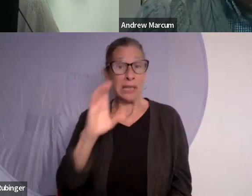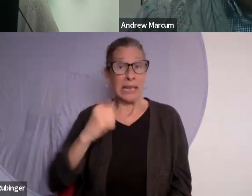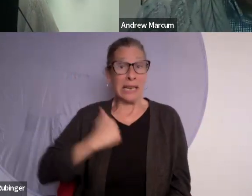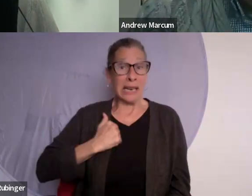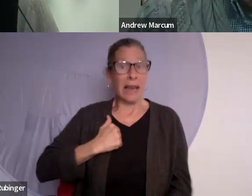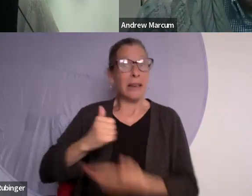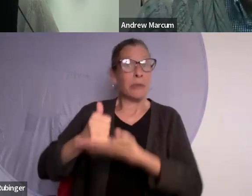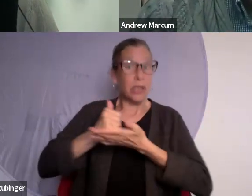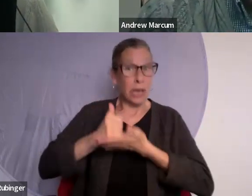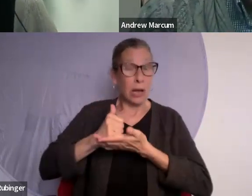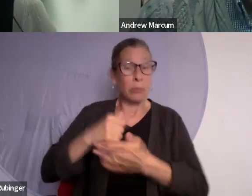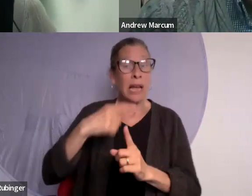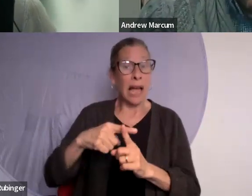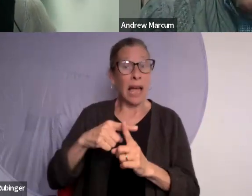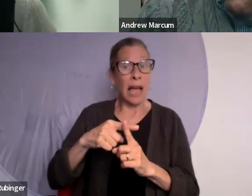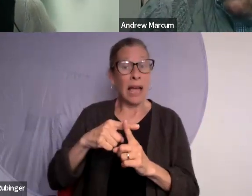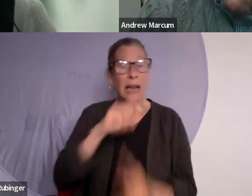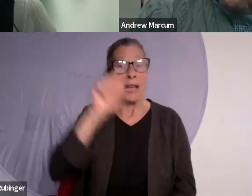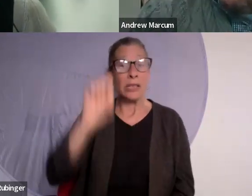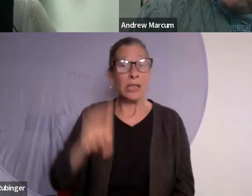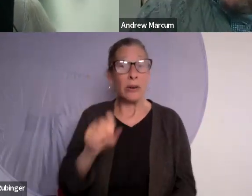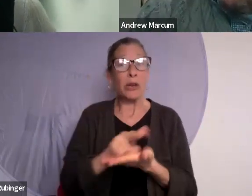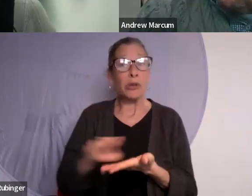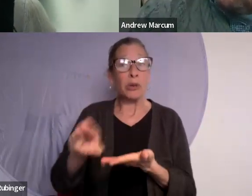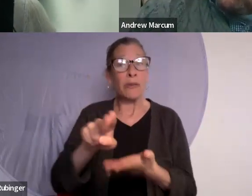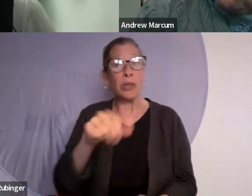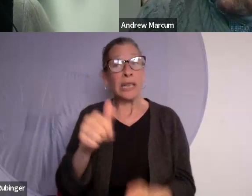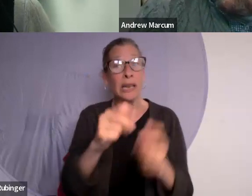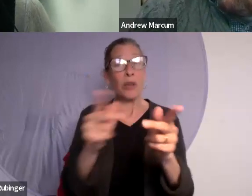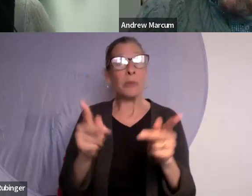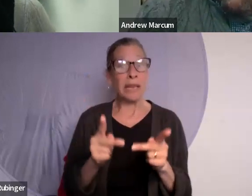also Syracuse University and other places. I looked into what